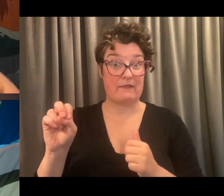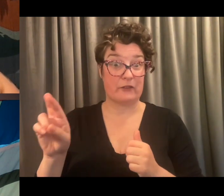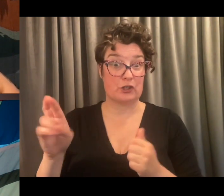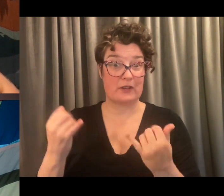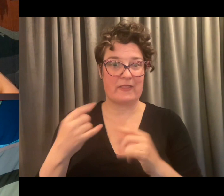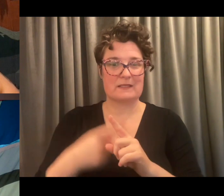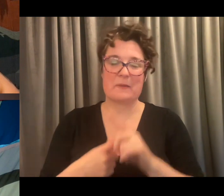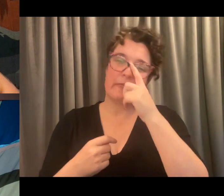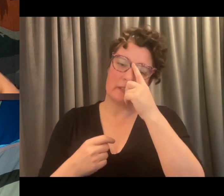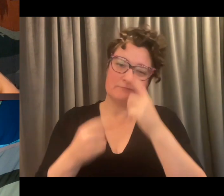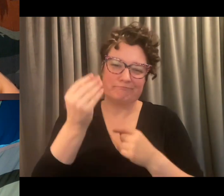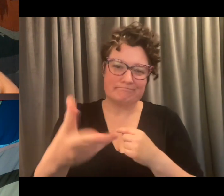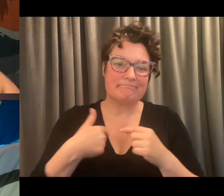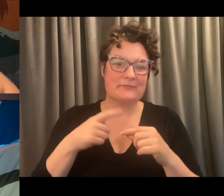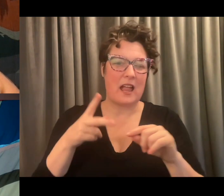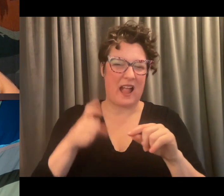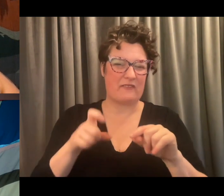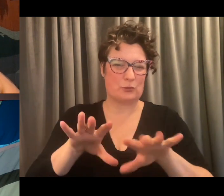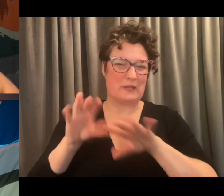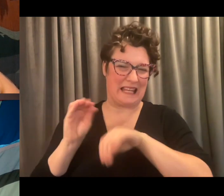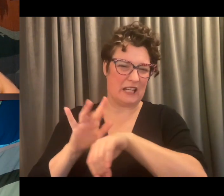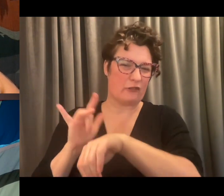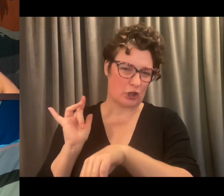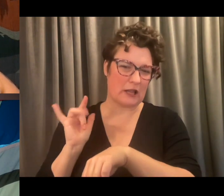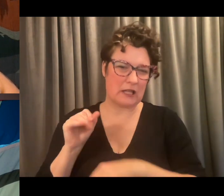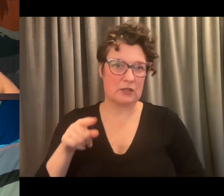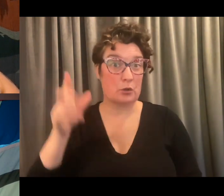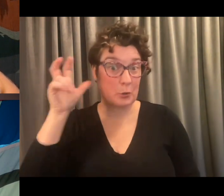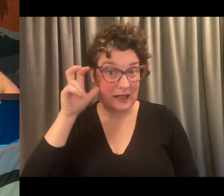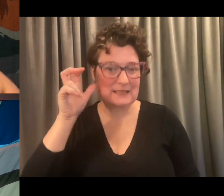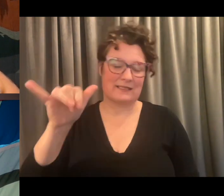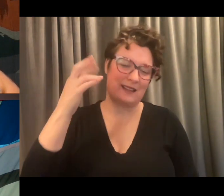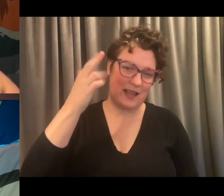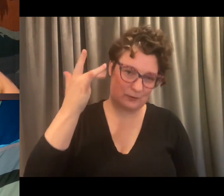So when you're listening to it, that was what was going on. Nomy: Yeah. Yeah.